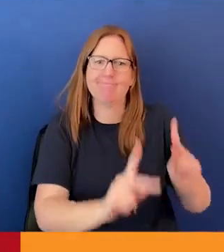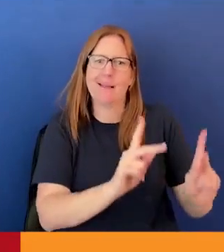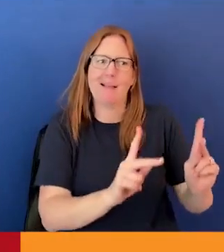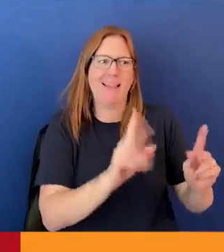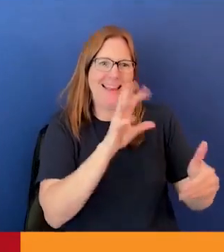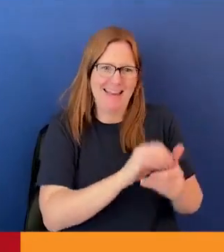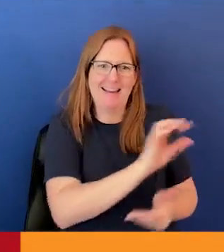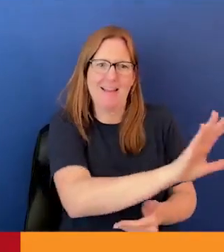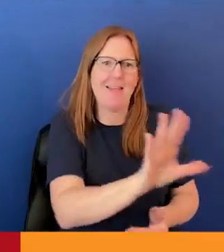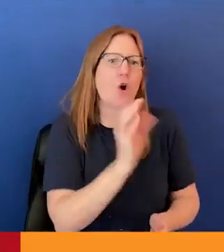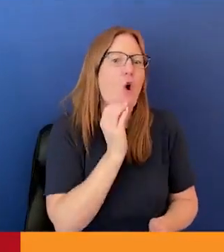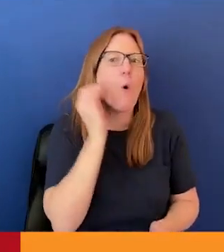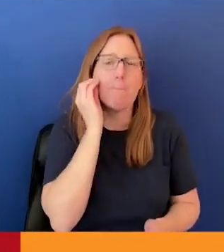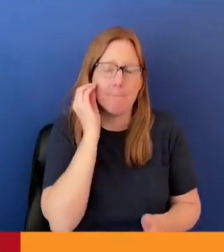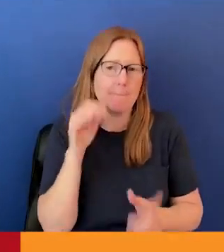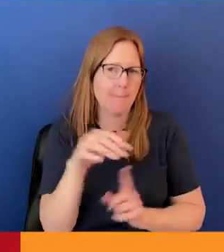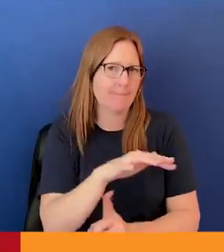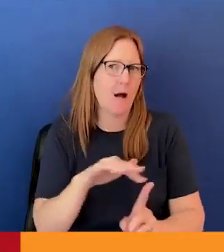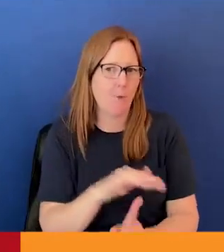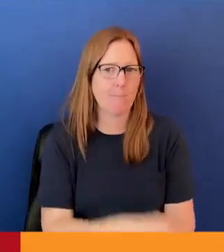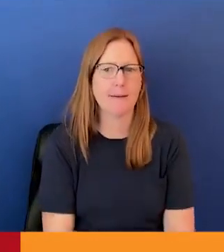in their home environment.